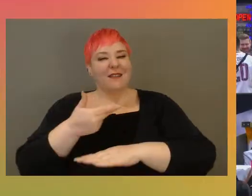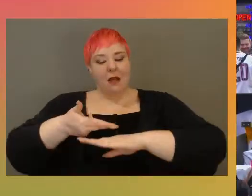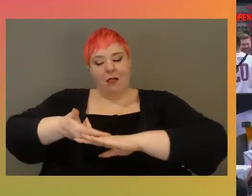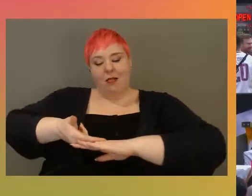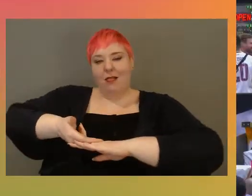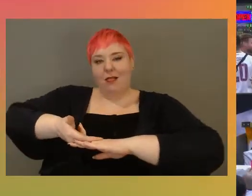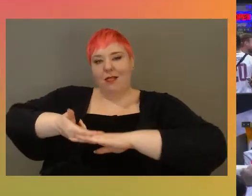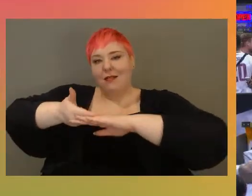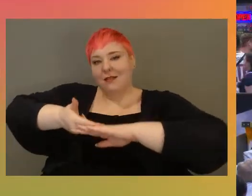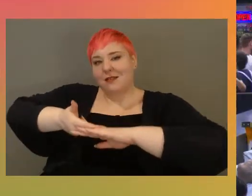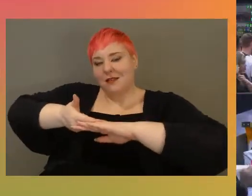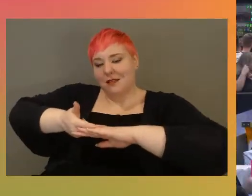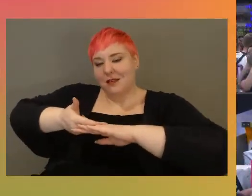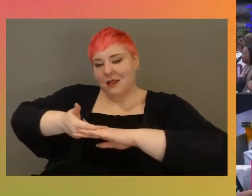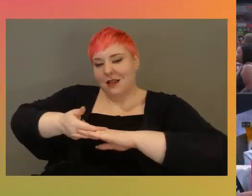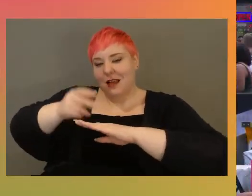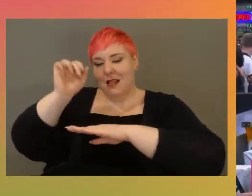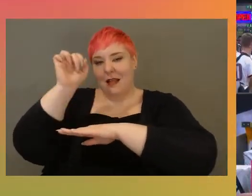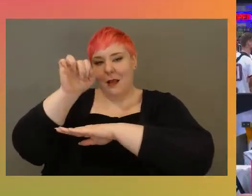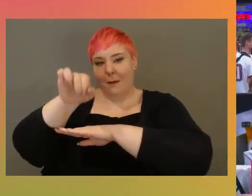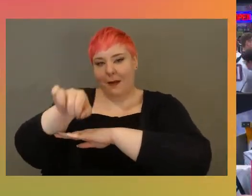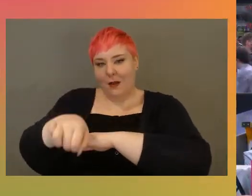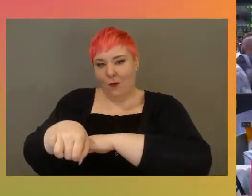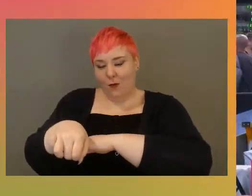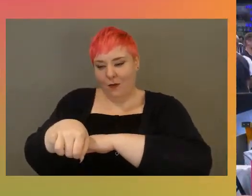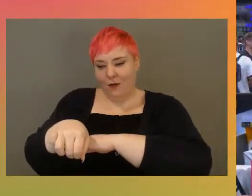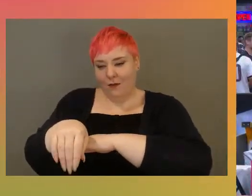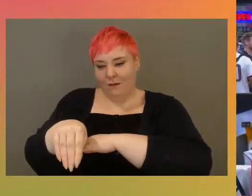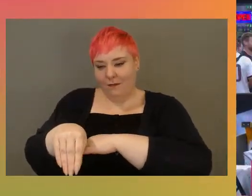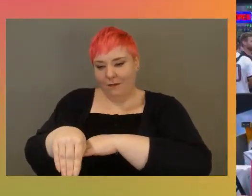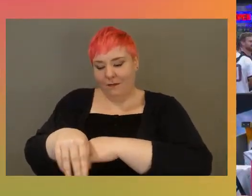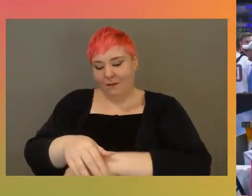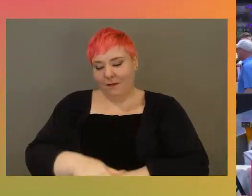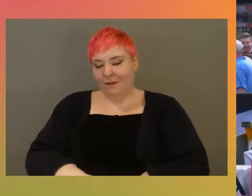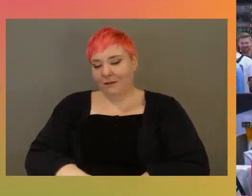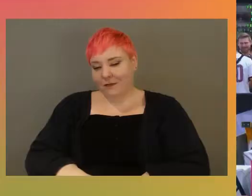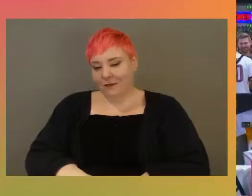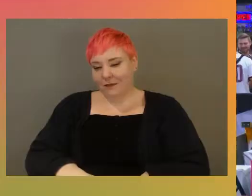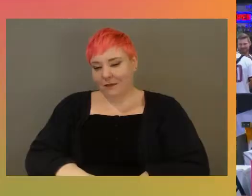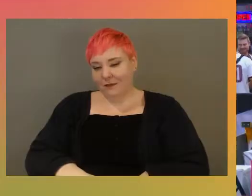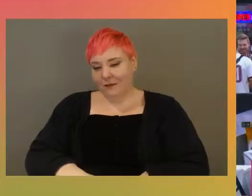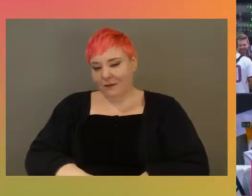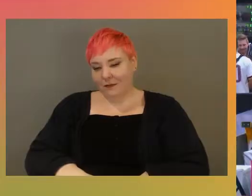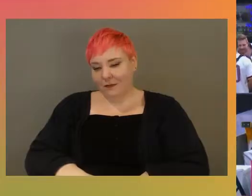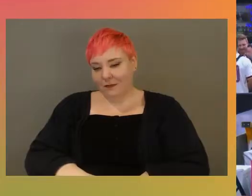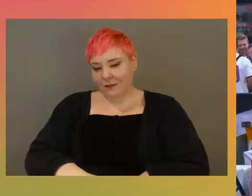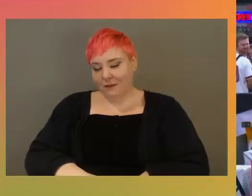BABY COBRA. LEGS, LEGS, FEEL